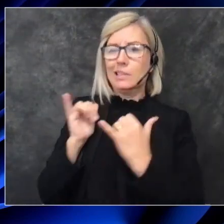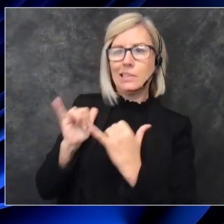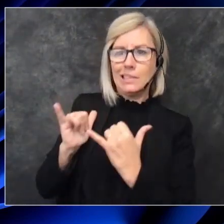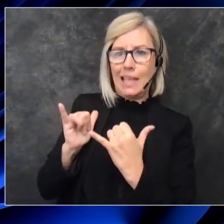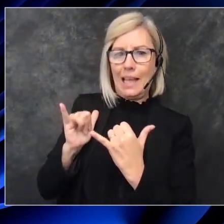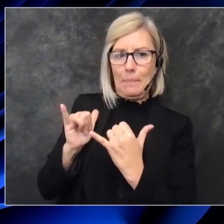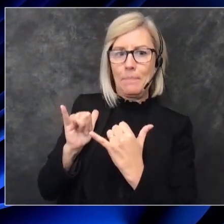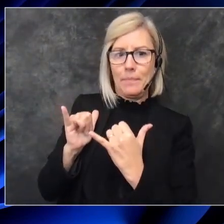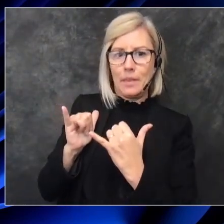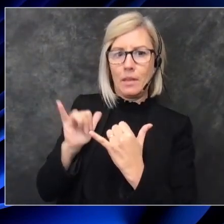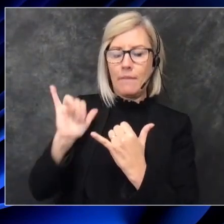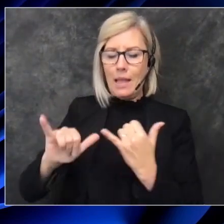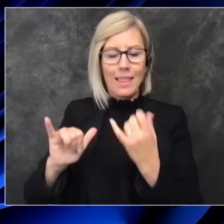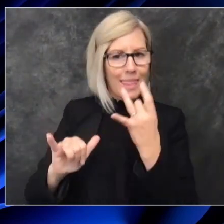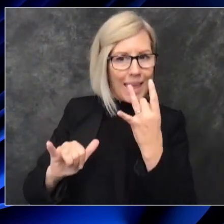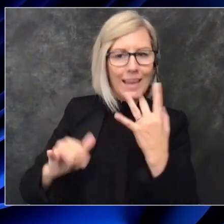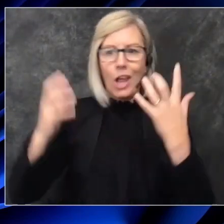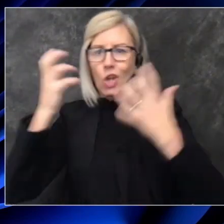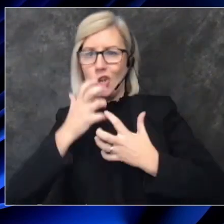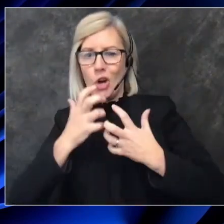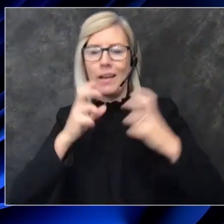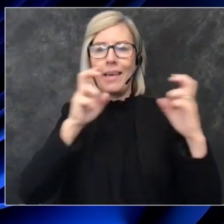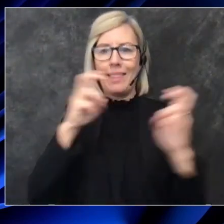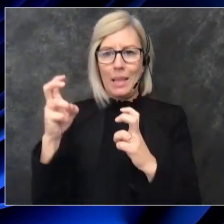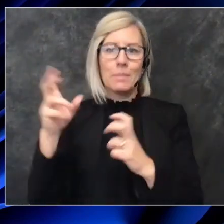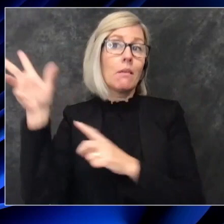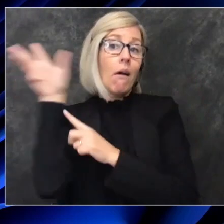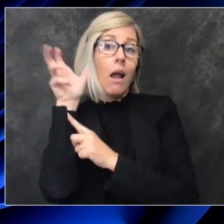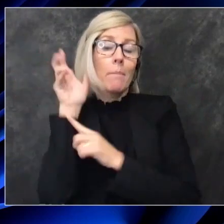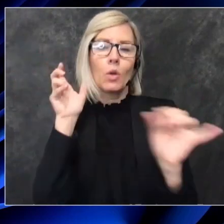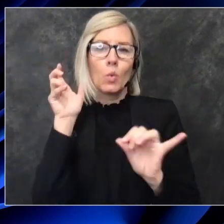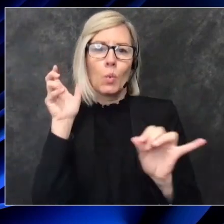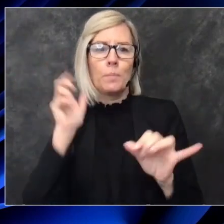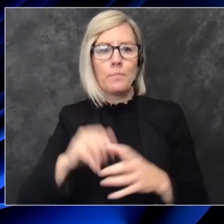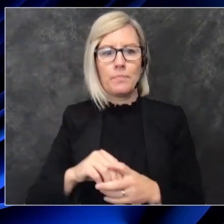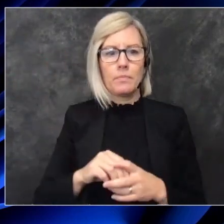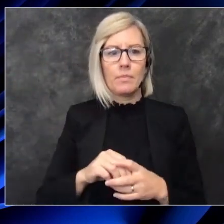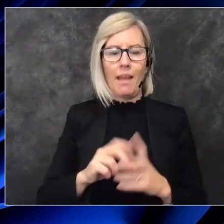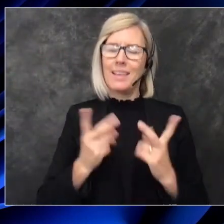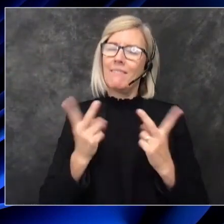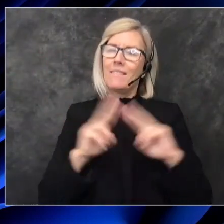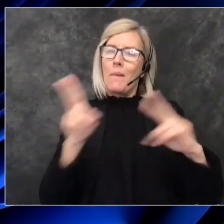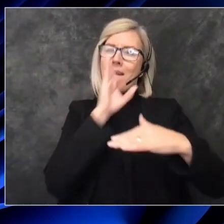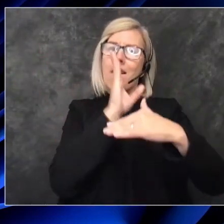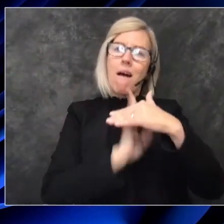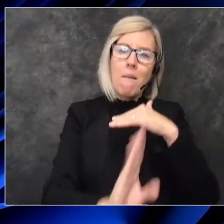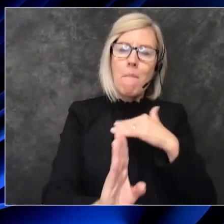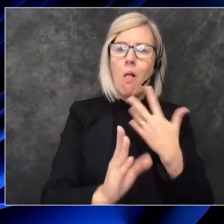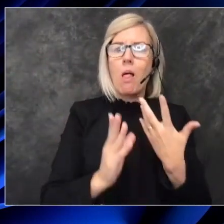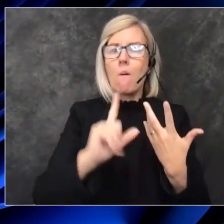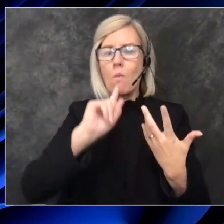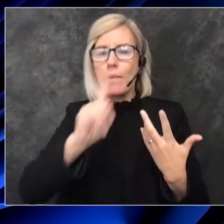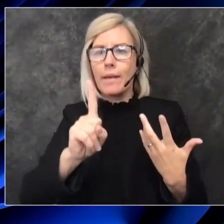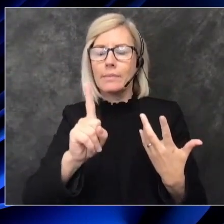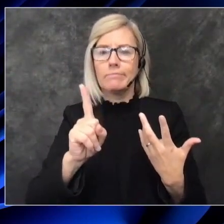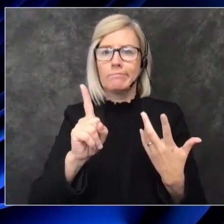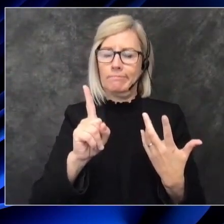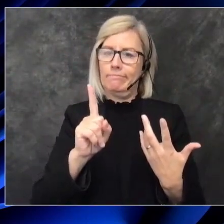light in dark themes audibly, it's really humbling to be able to see the impact that we're going to